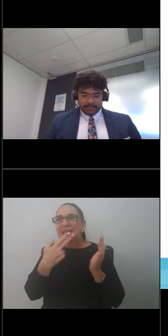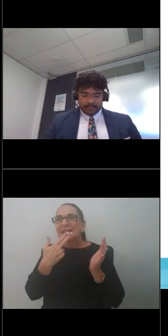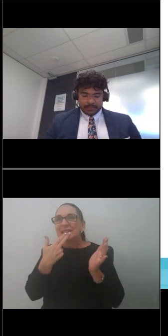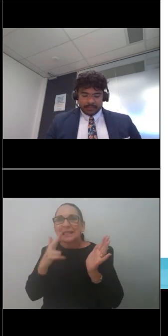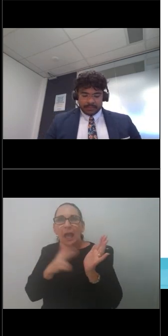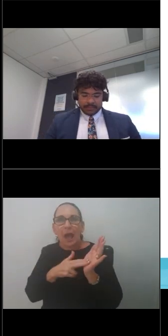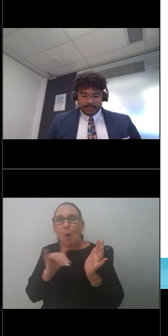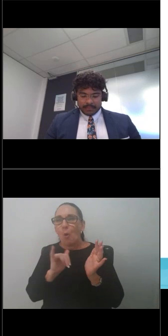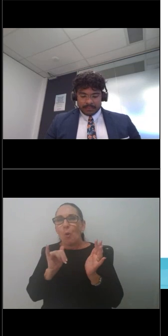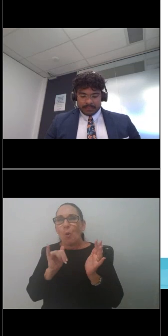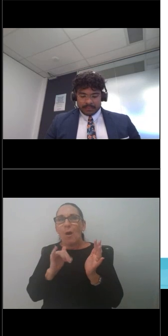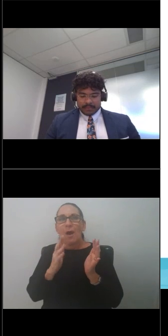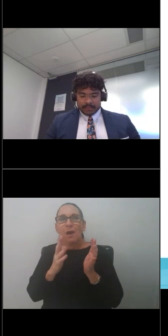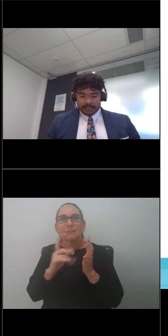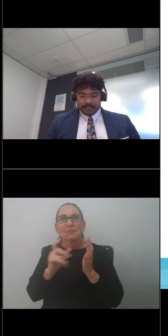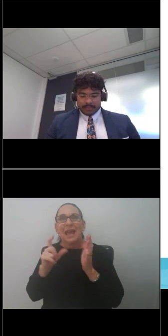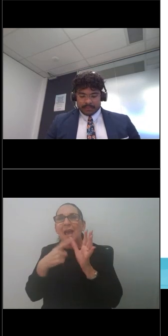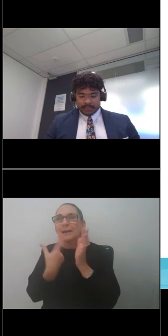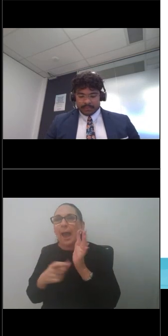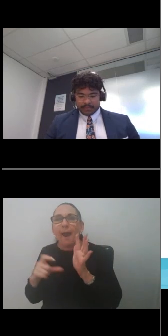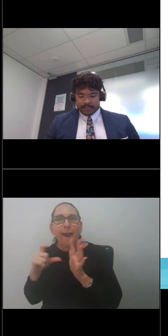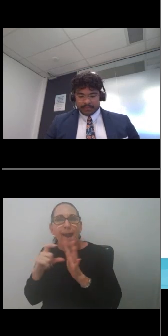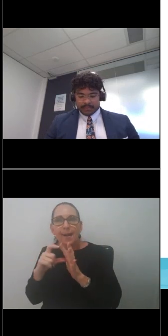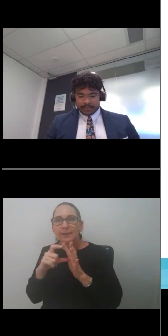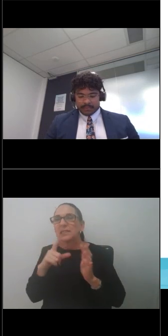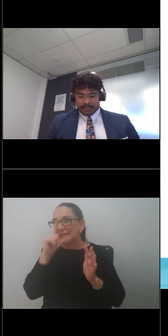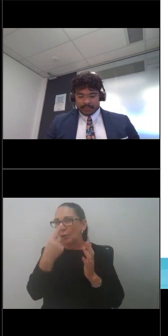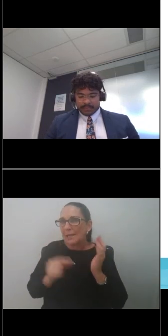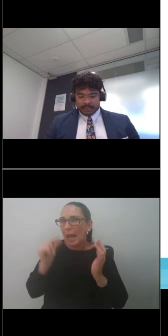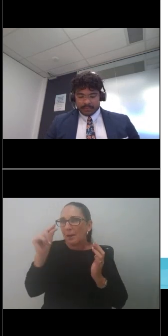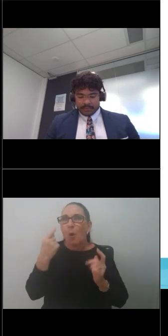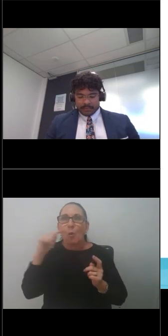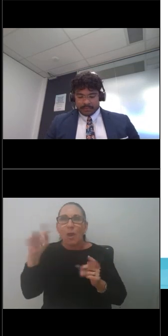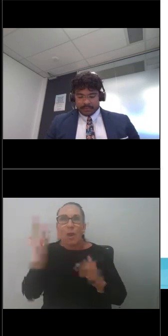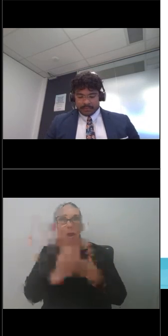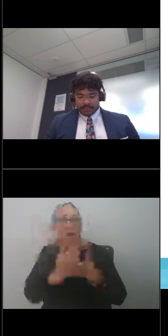organization so they can all be ordered through our website but I do want to point out we've also